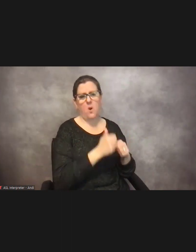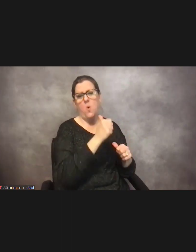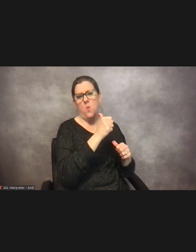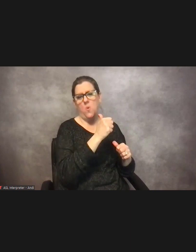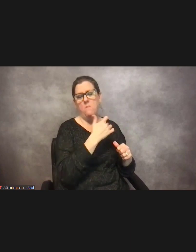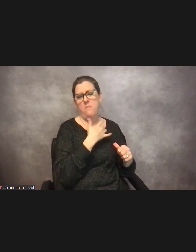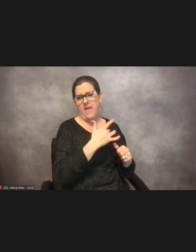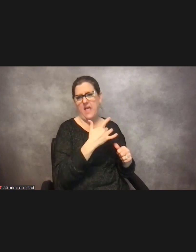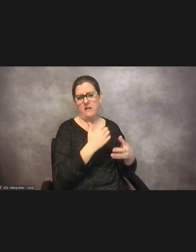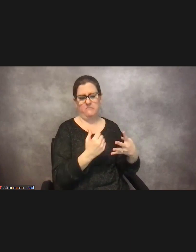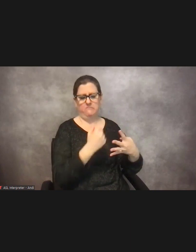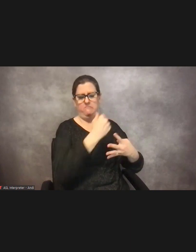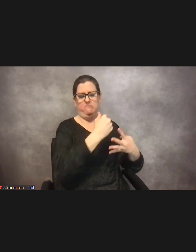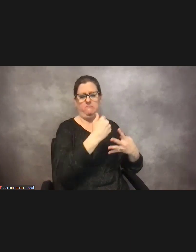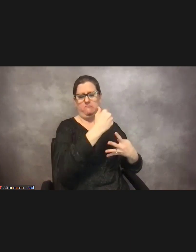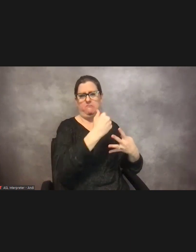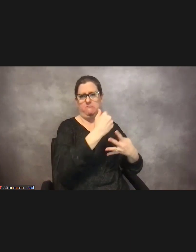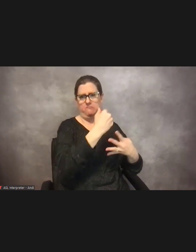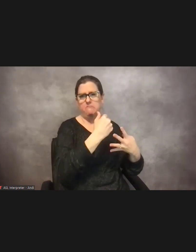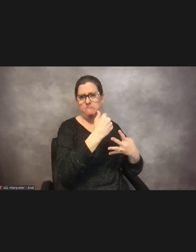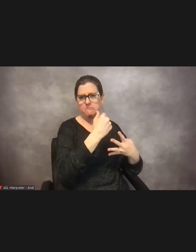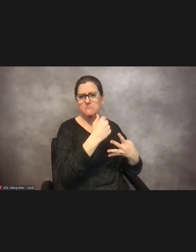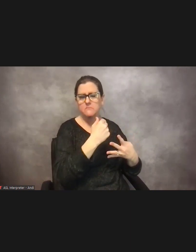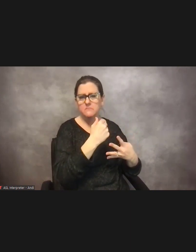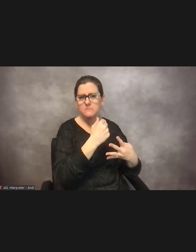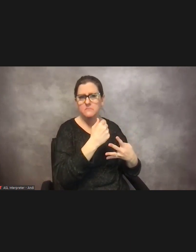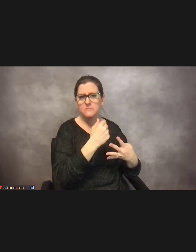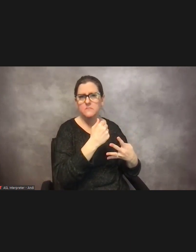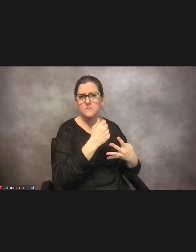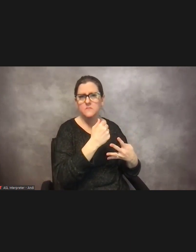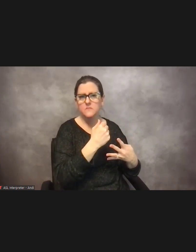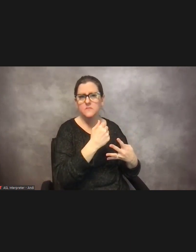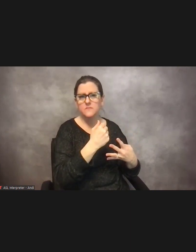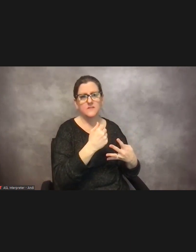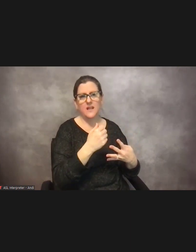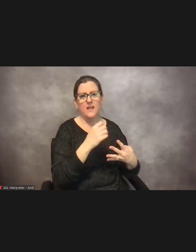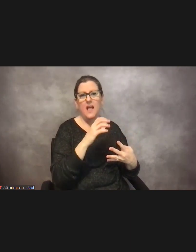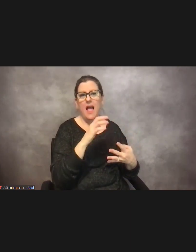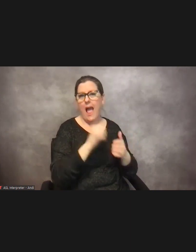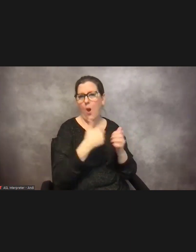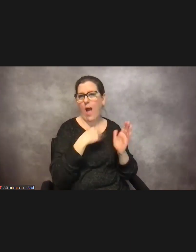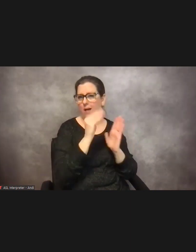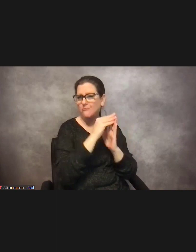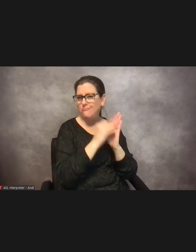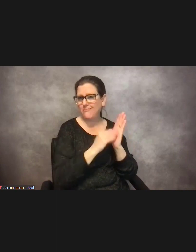know, more at the top of that list, but, um, so, no, they weren't